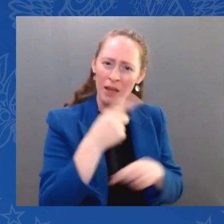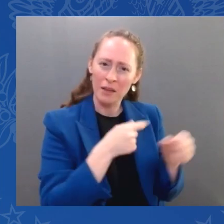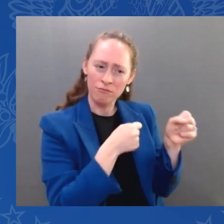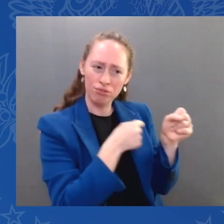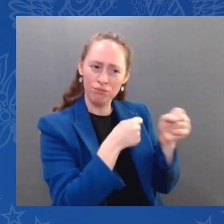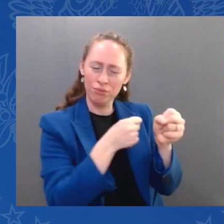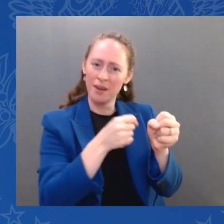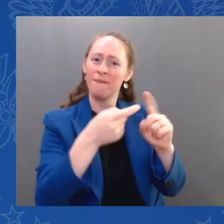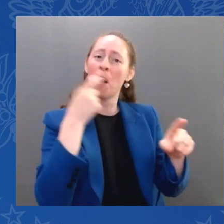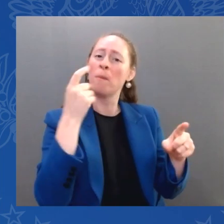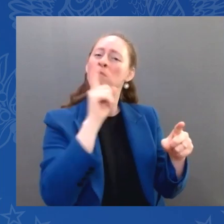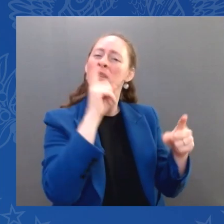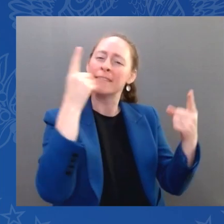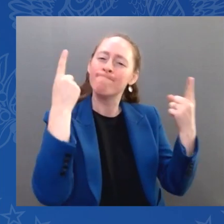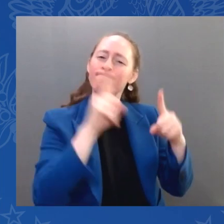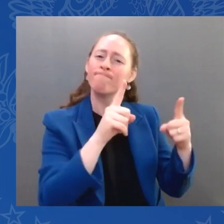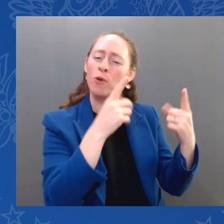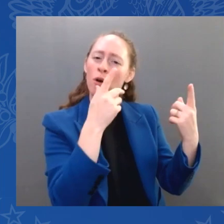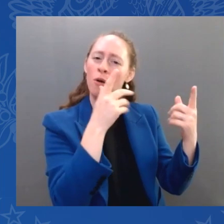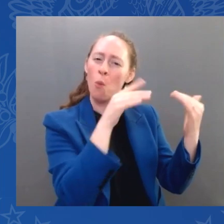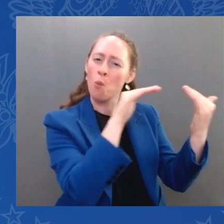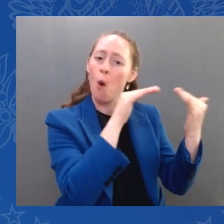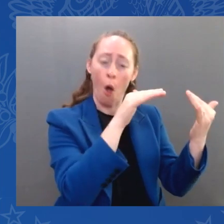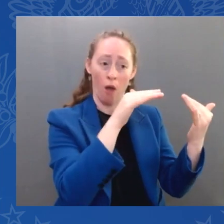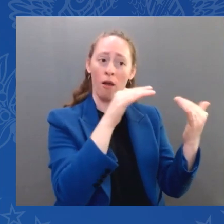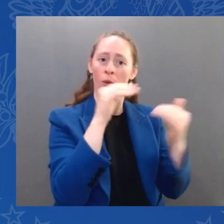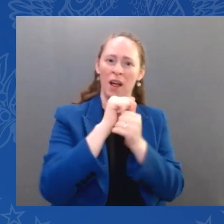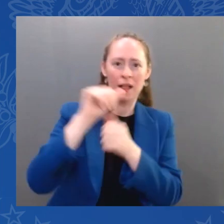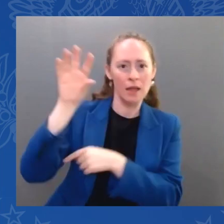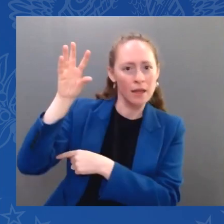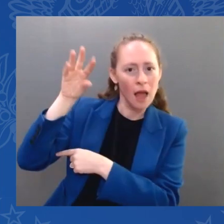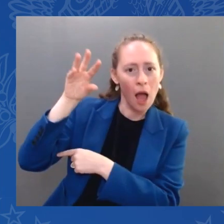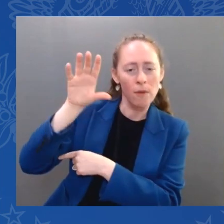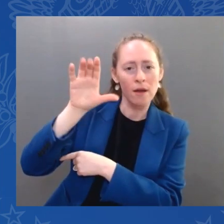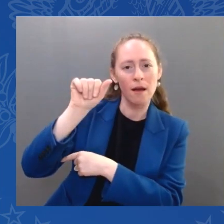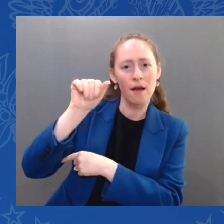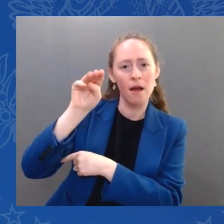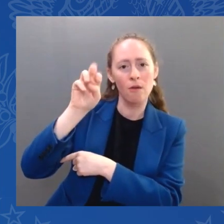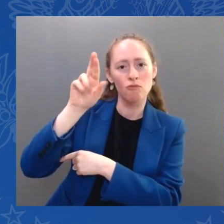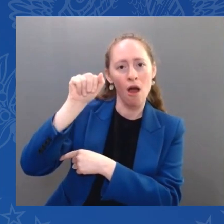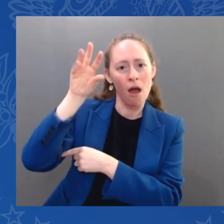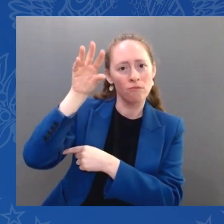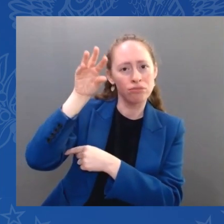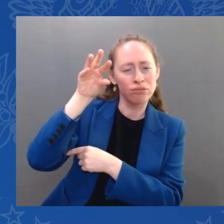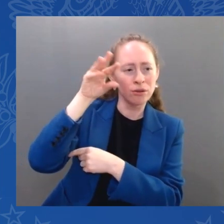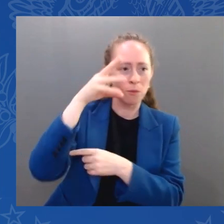My family, our families and our community are devastated. But their intent to divide us